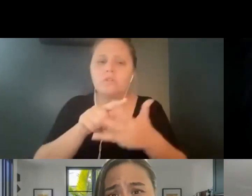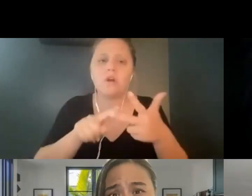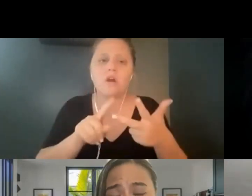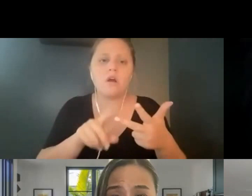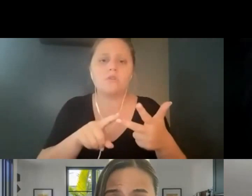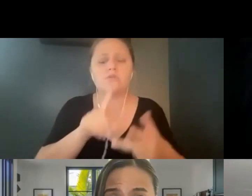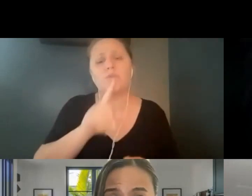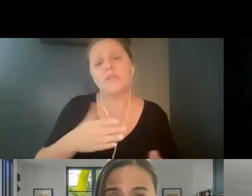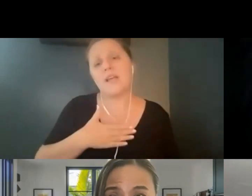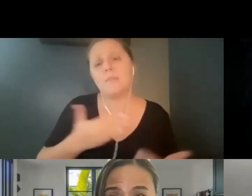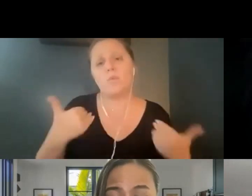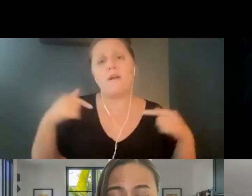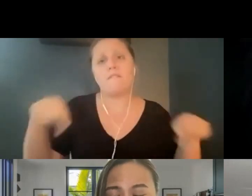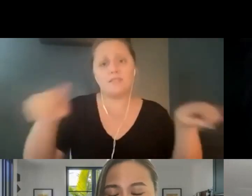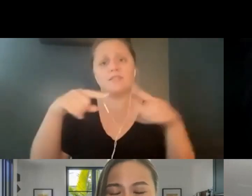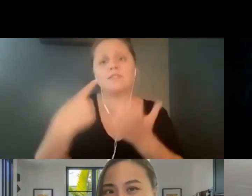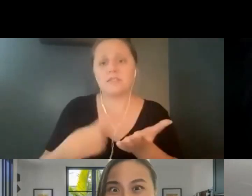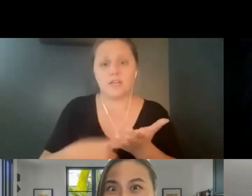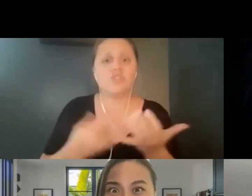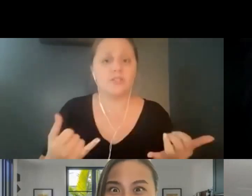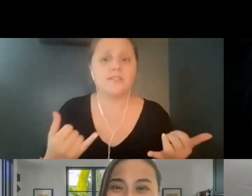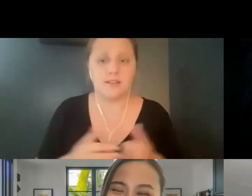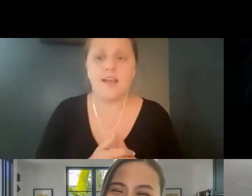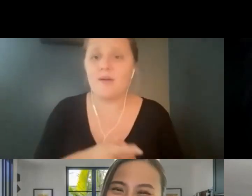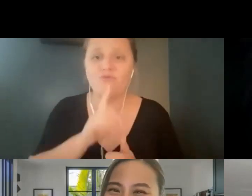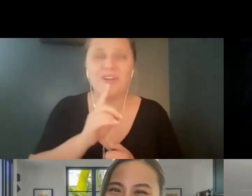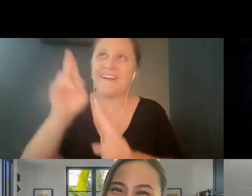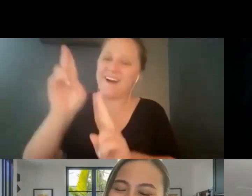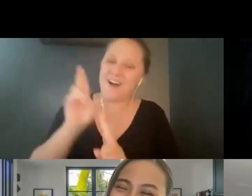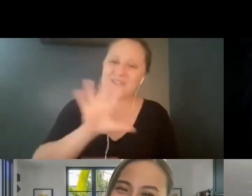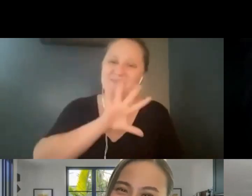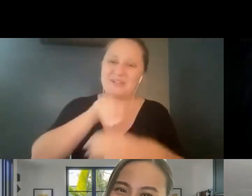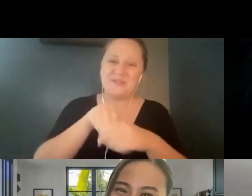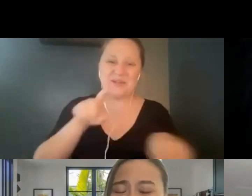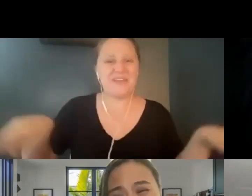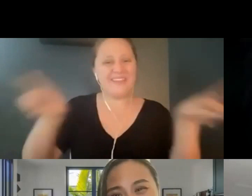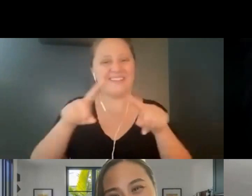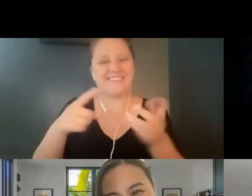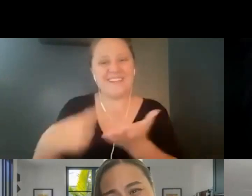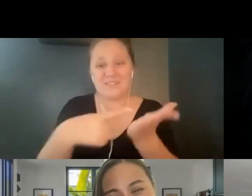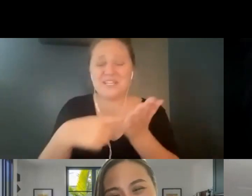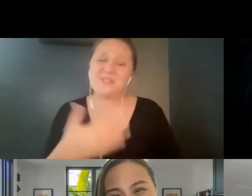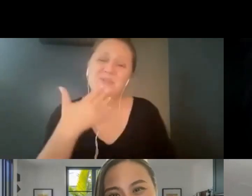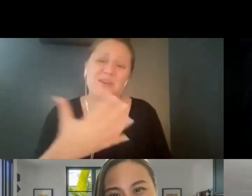this discussion and I'm super honored to be included in the conversation. So, thank you and thanks Beth.